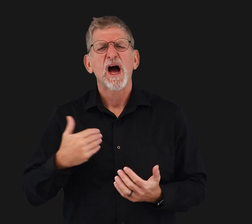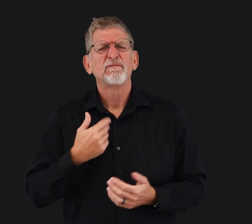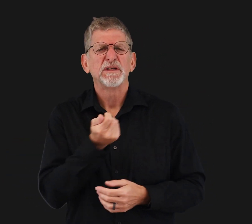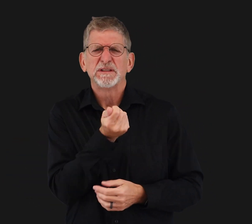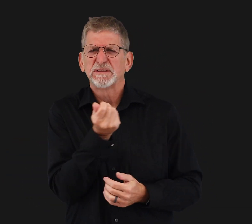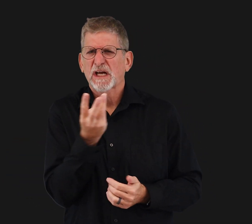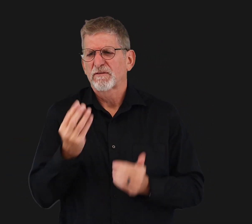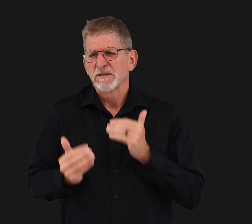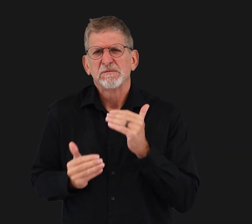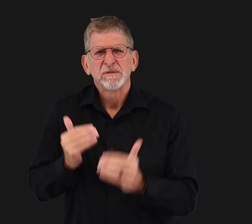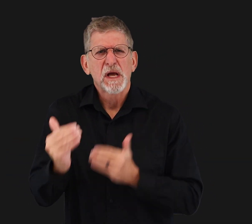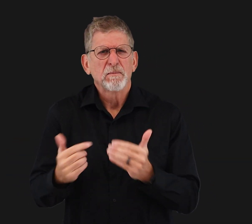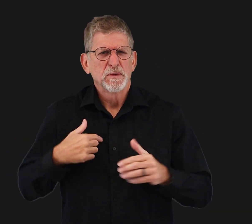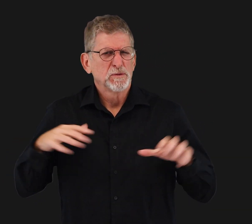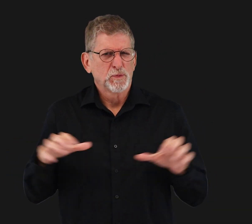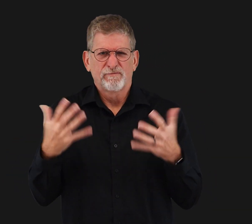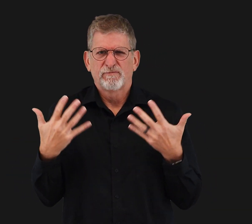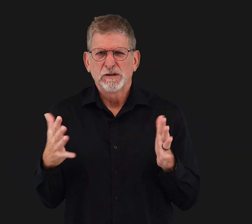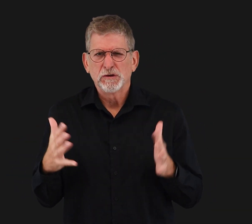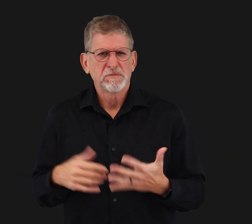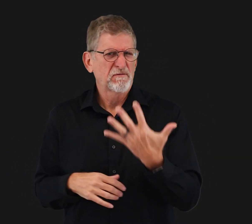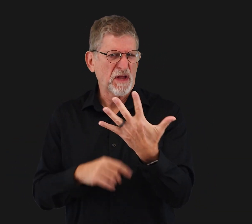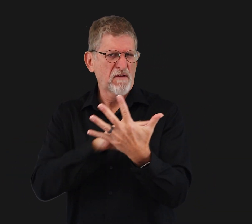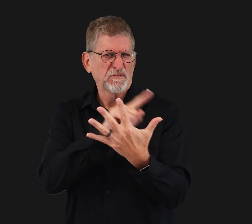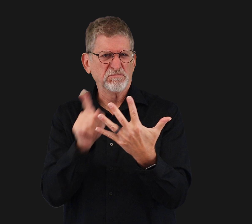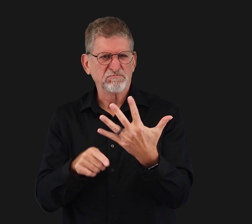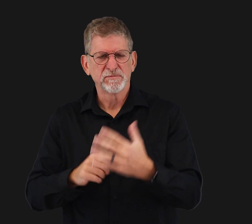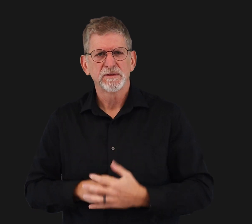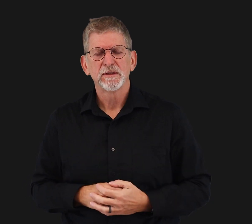Here are some of the steps we’ve taken: